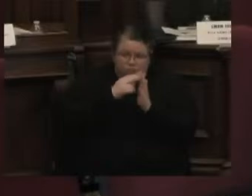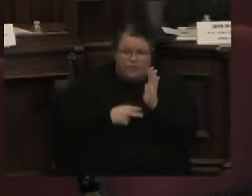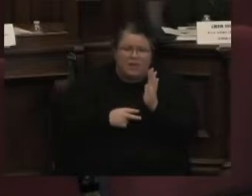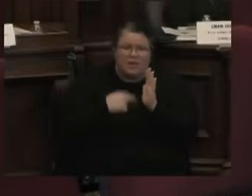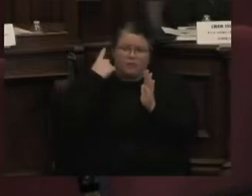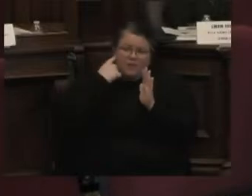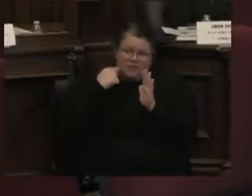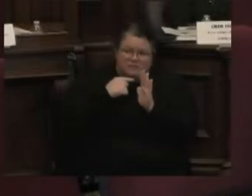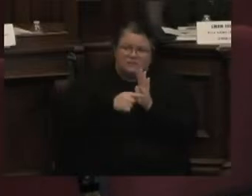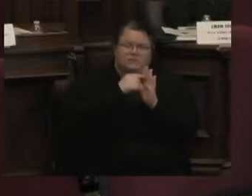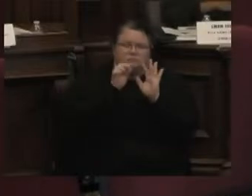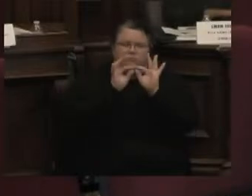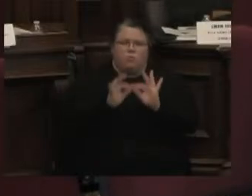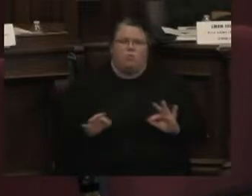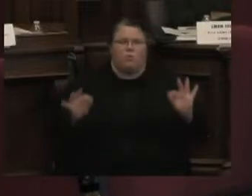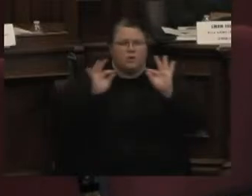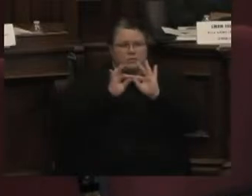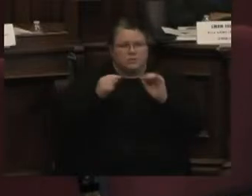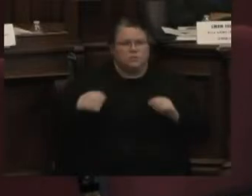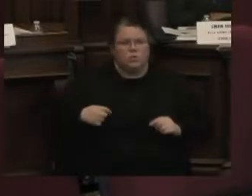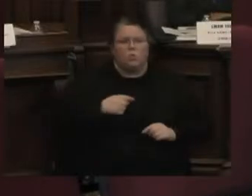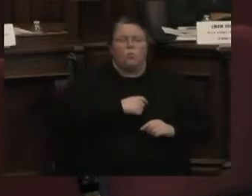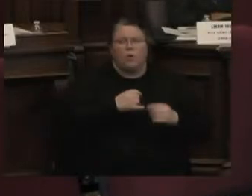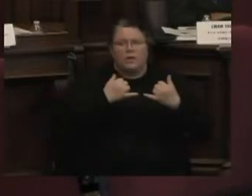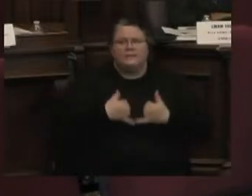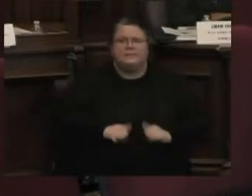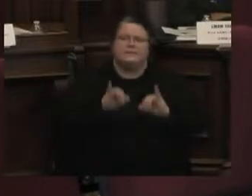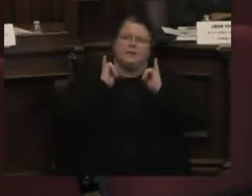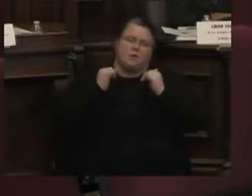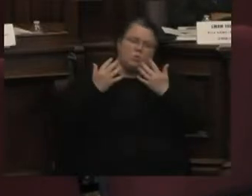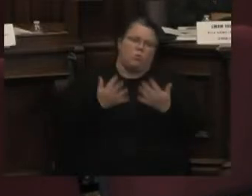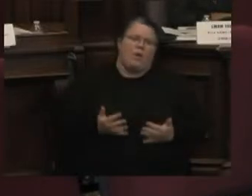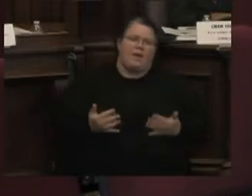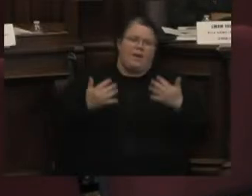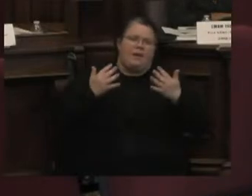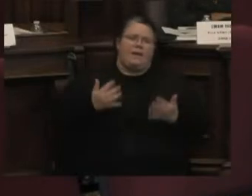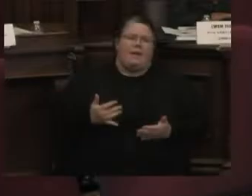with our plea to please read it